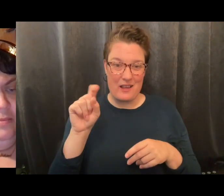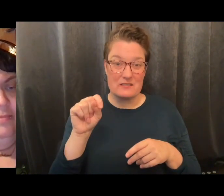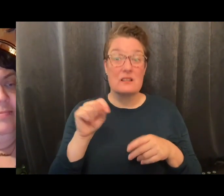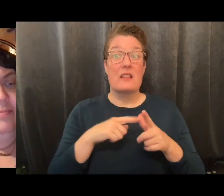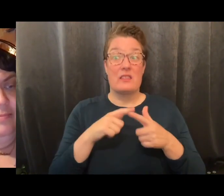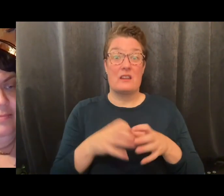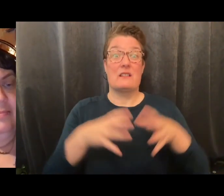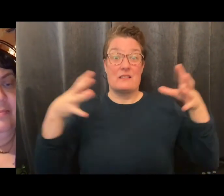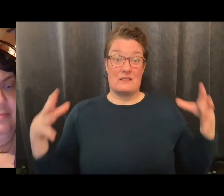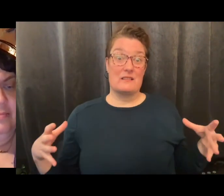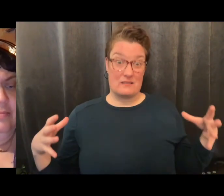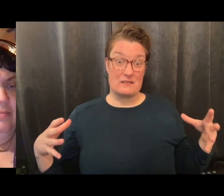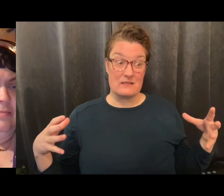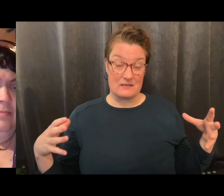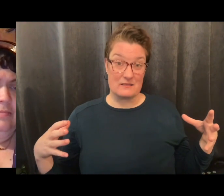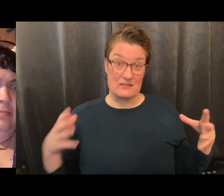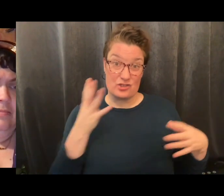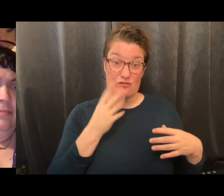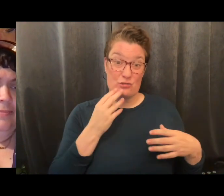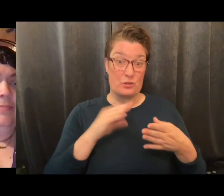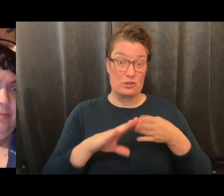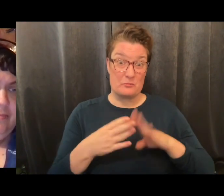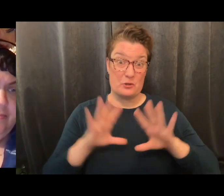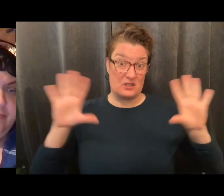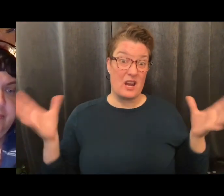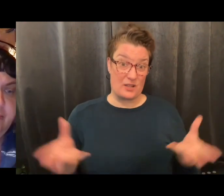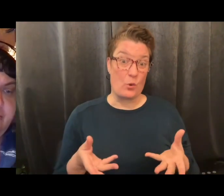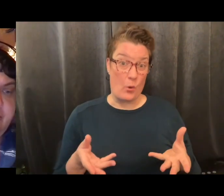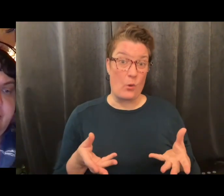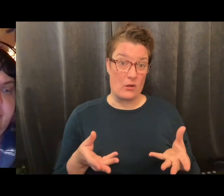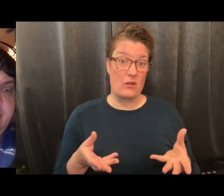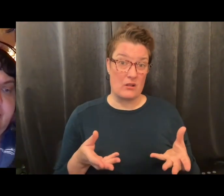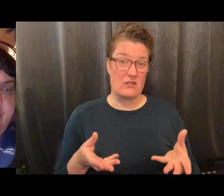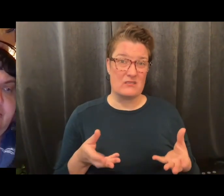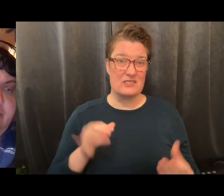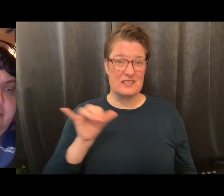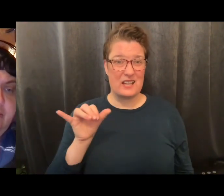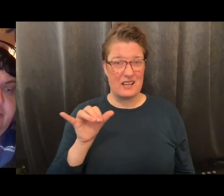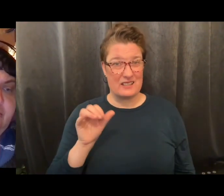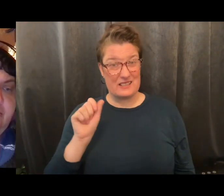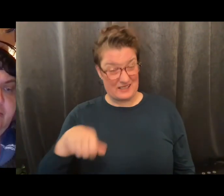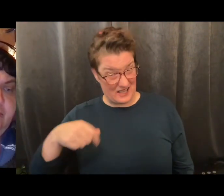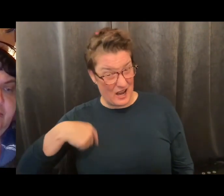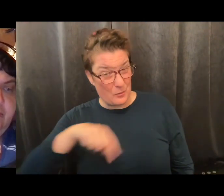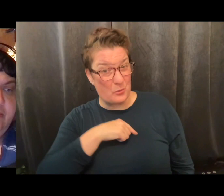the Jewish community, as a whole, like, can we really honestly say we're